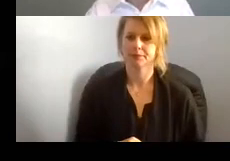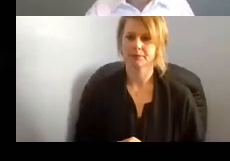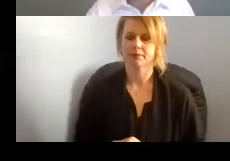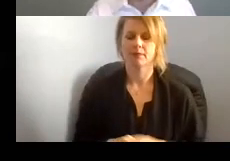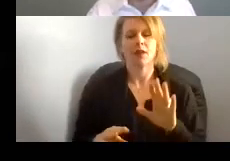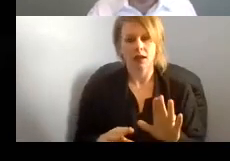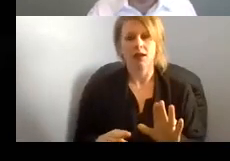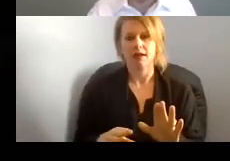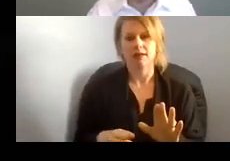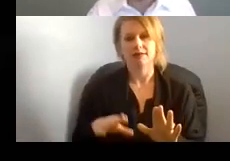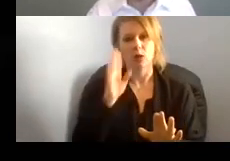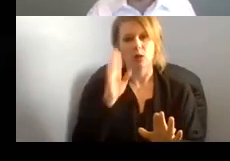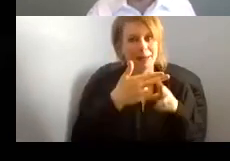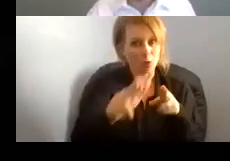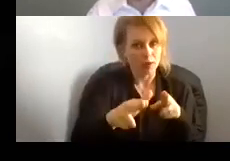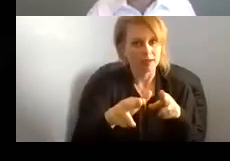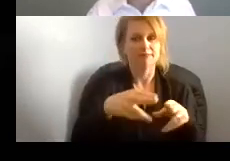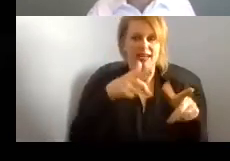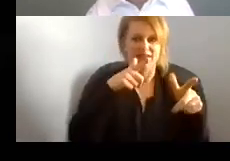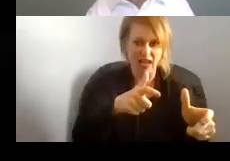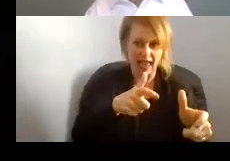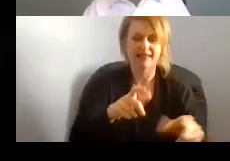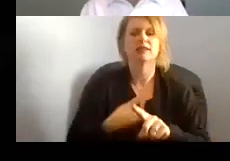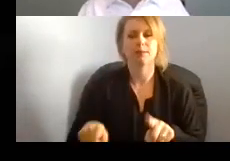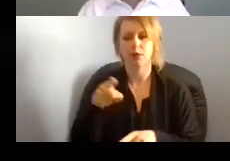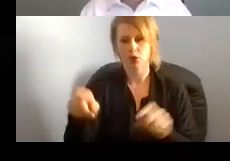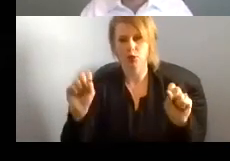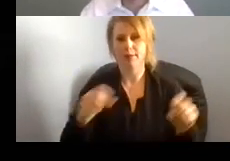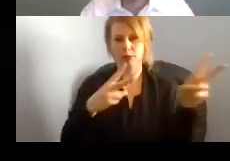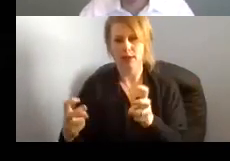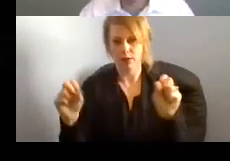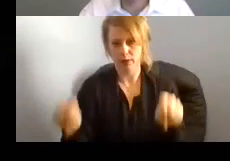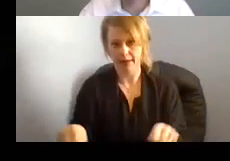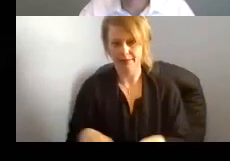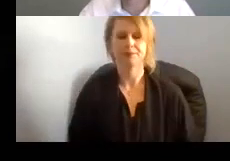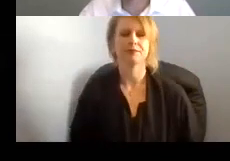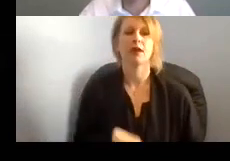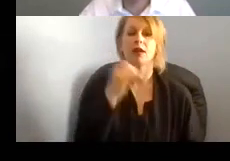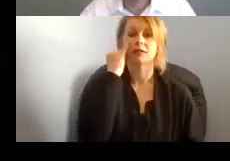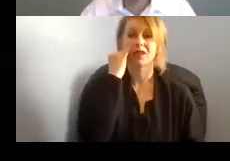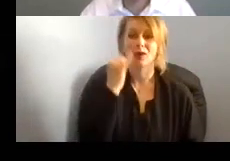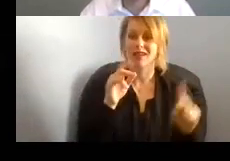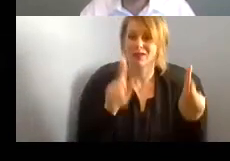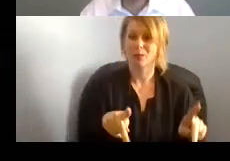You’ll be able to download that information. Now, after the death of someone close in any setting, children often become